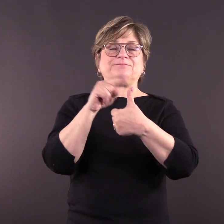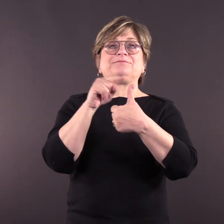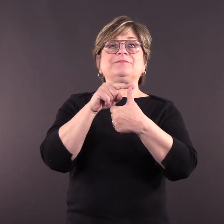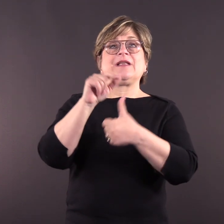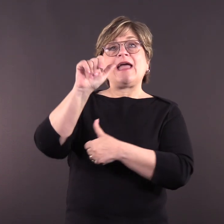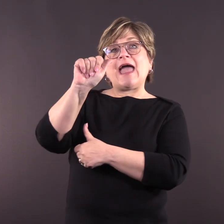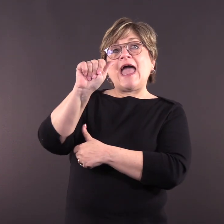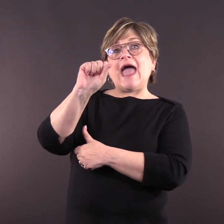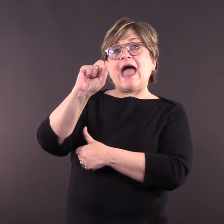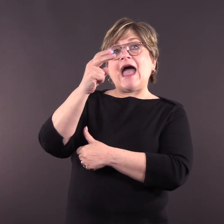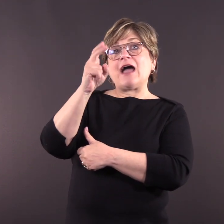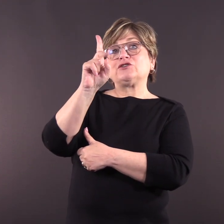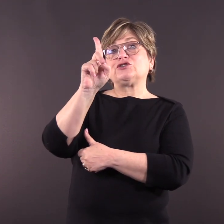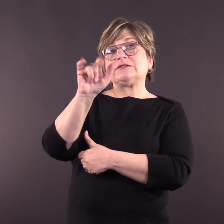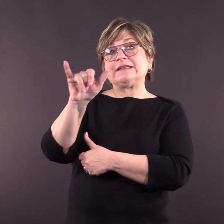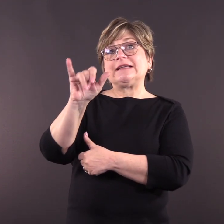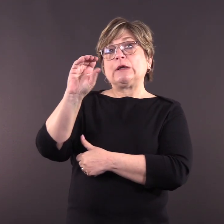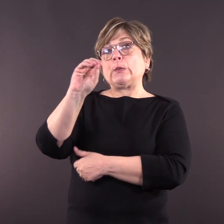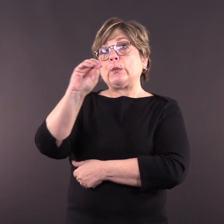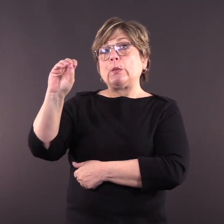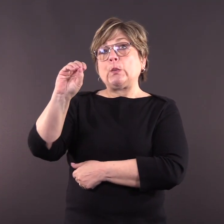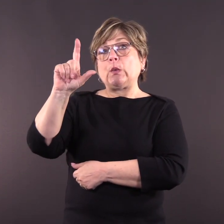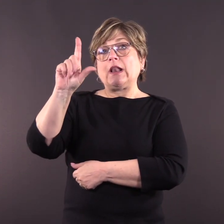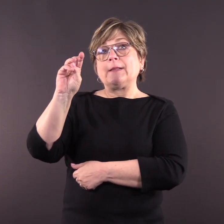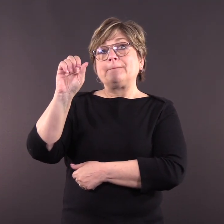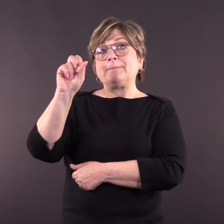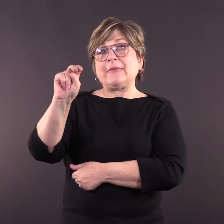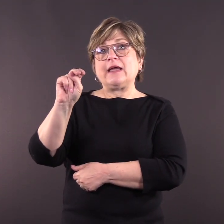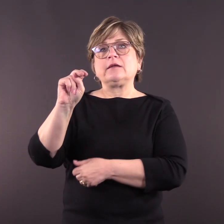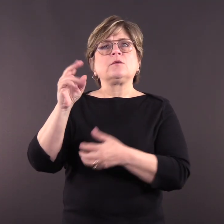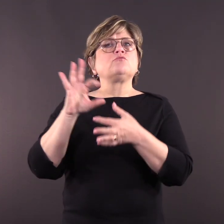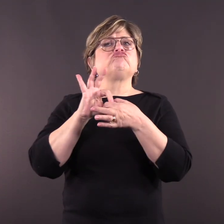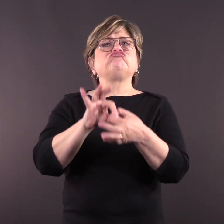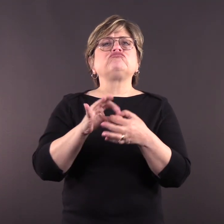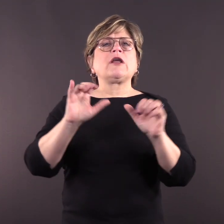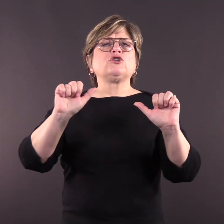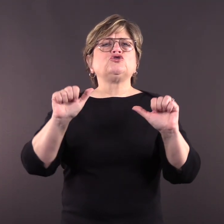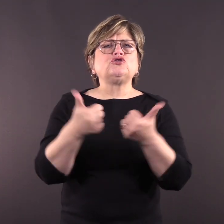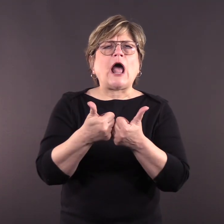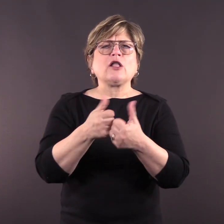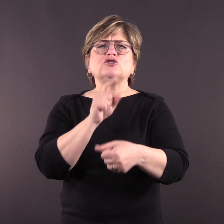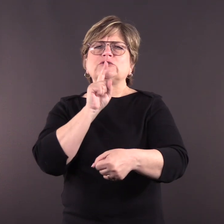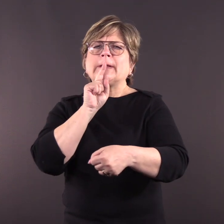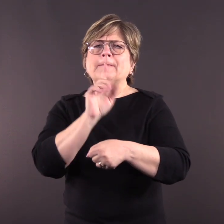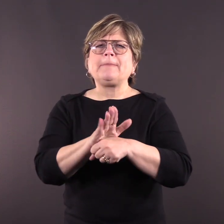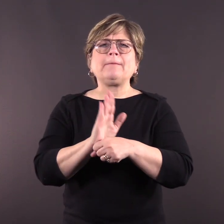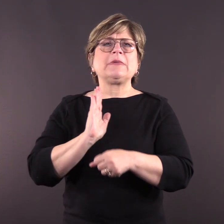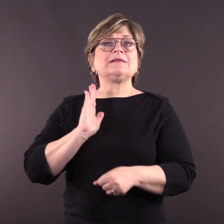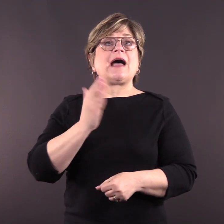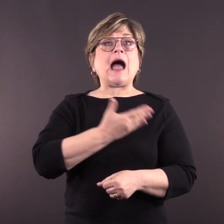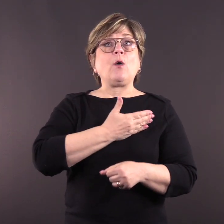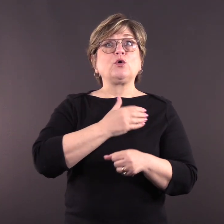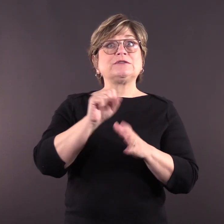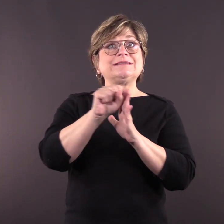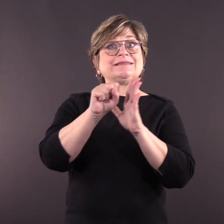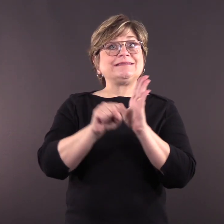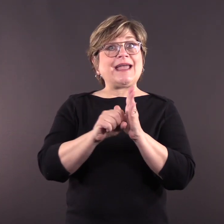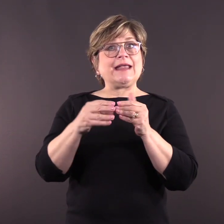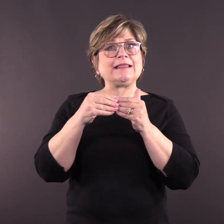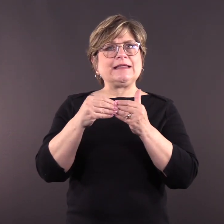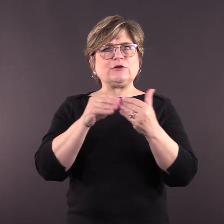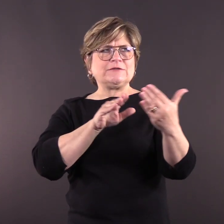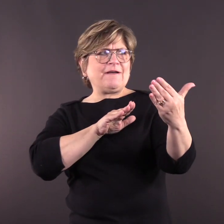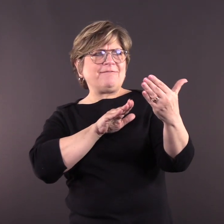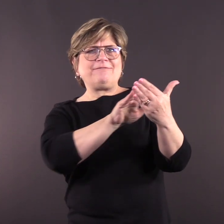1) Ashley Oolman on the challenges and commitments our state leaders face in